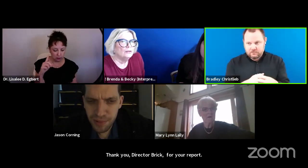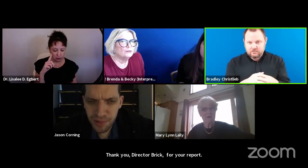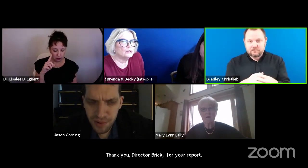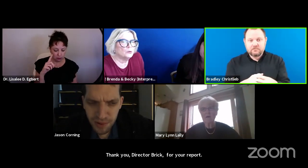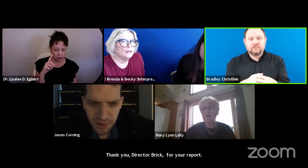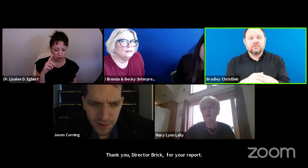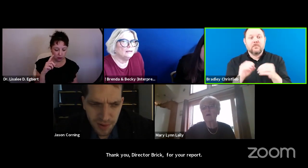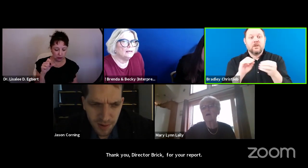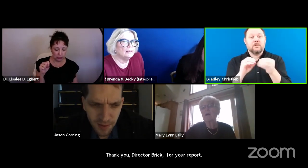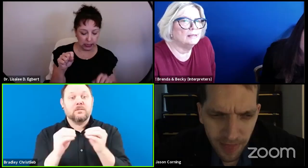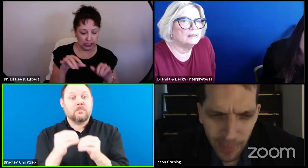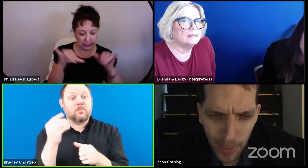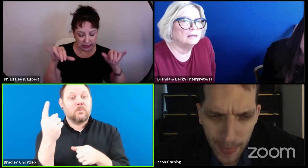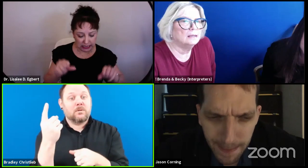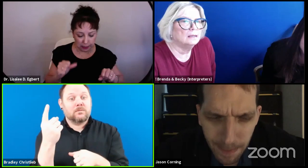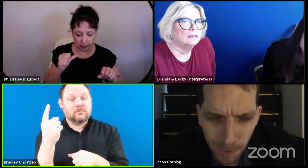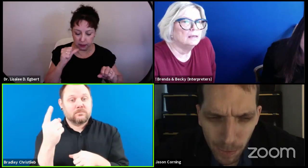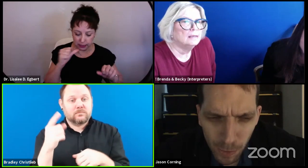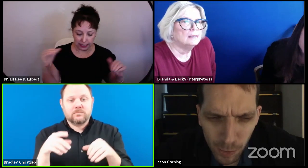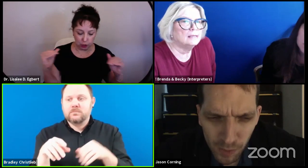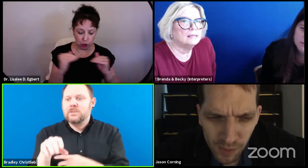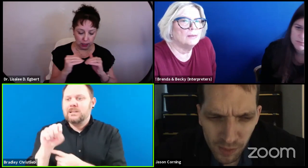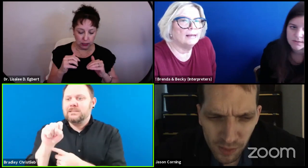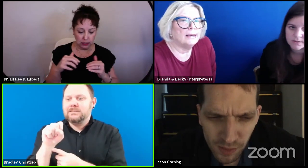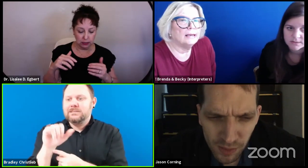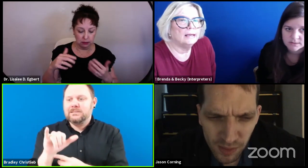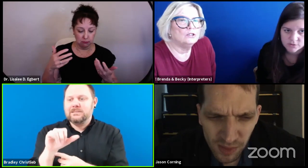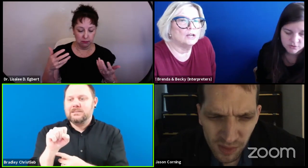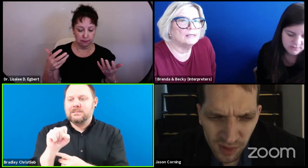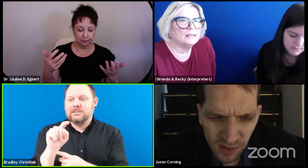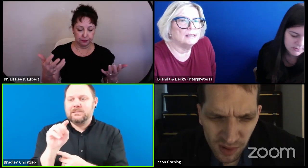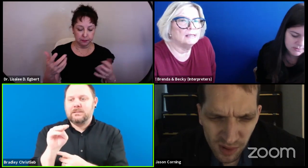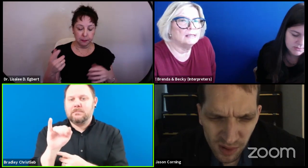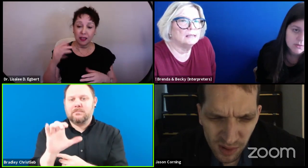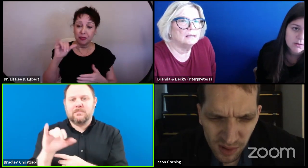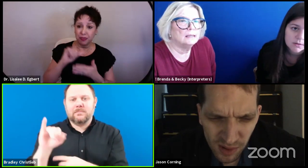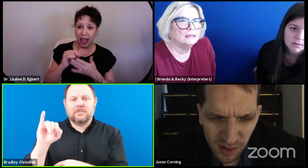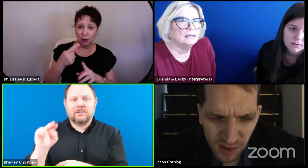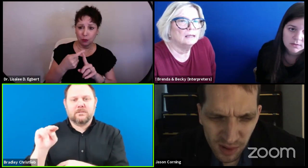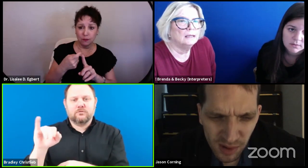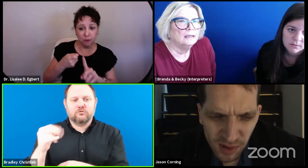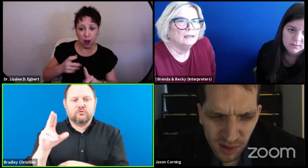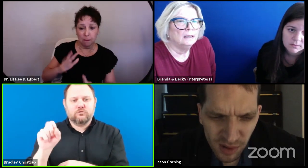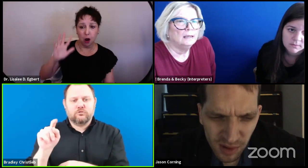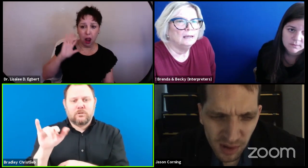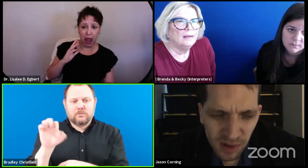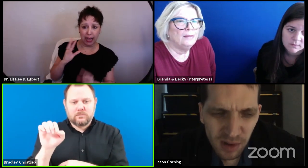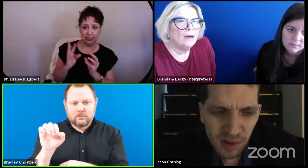The first one is systematic injustice.